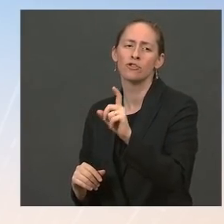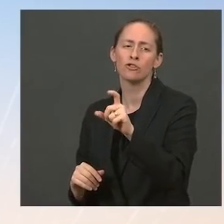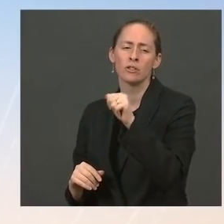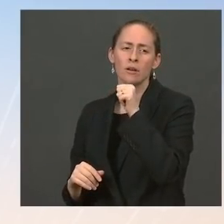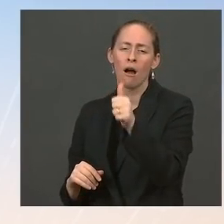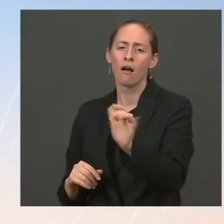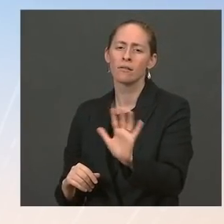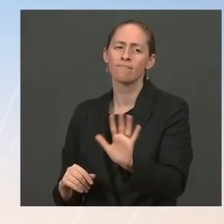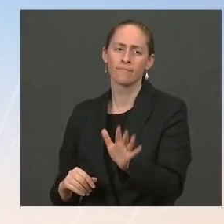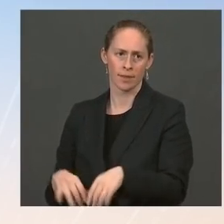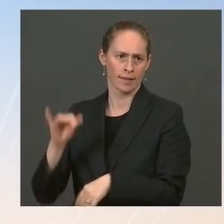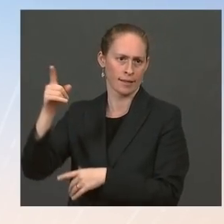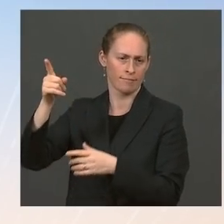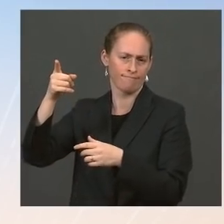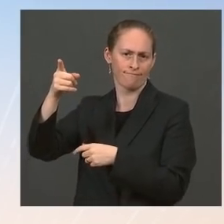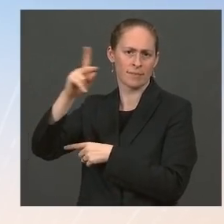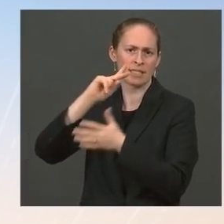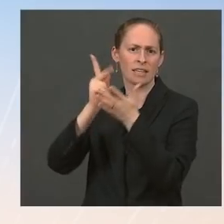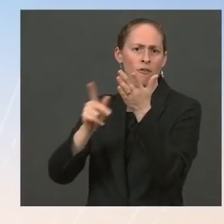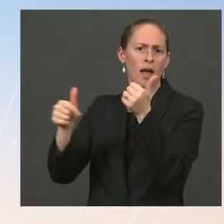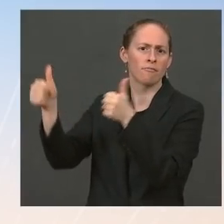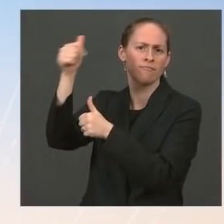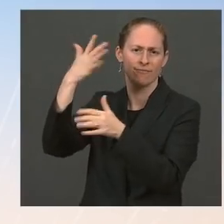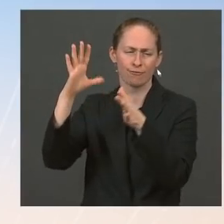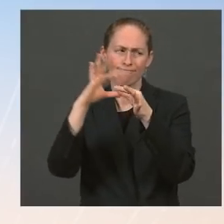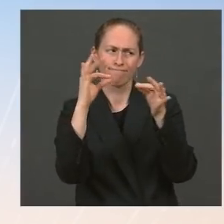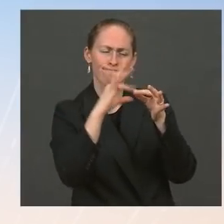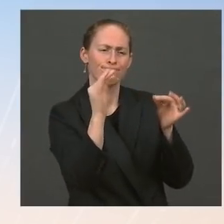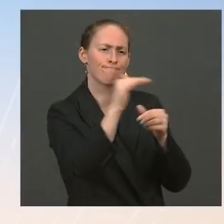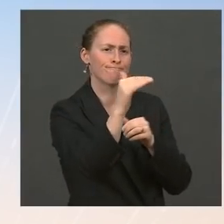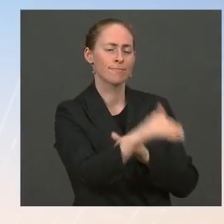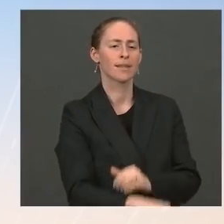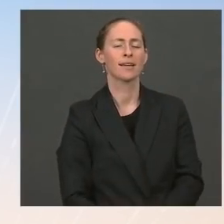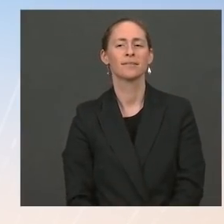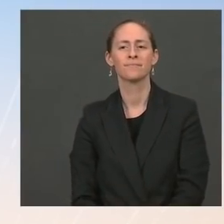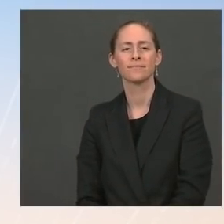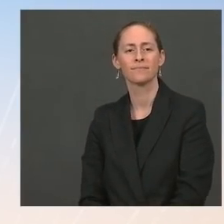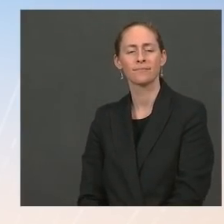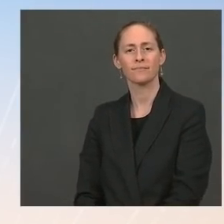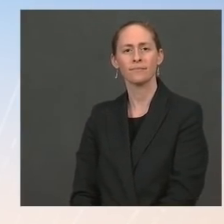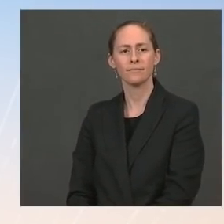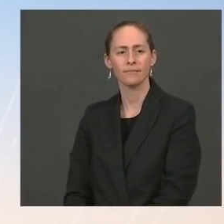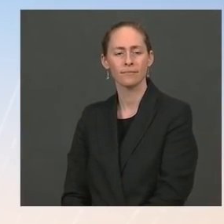Q And one last thing on -- Canada's [Deputy] Prime Minister called the tax credit